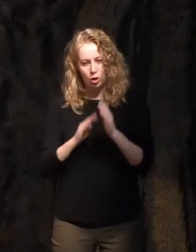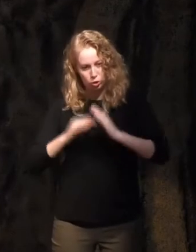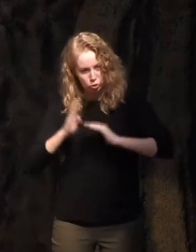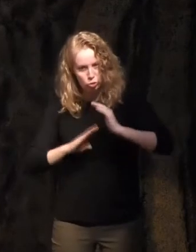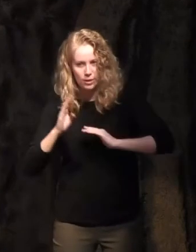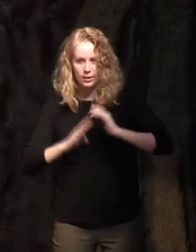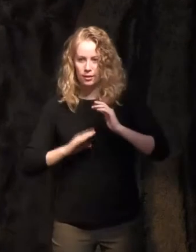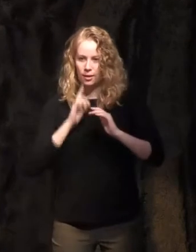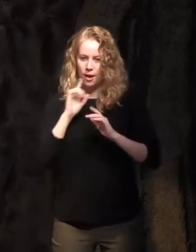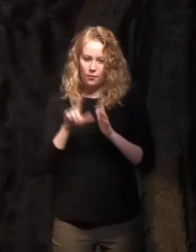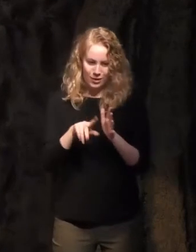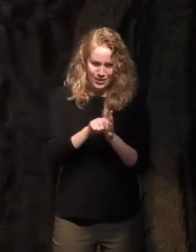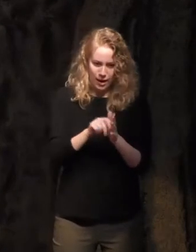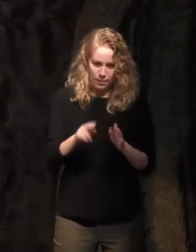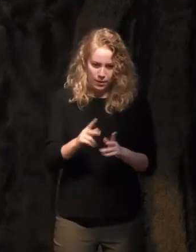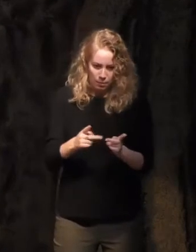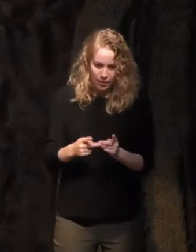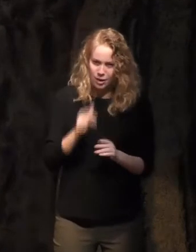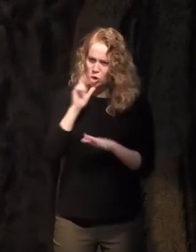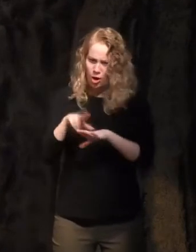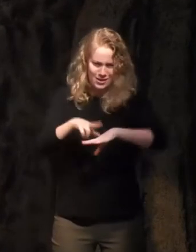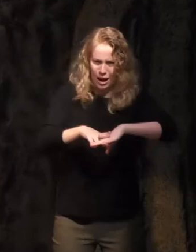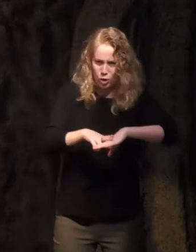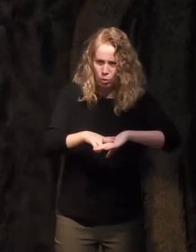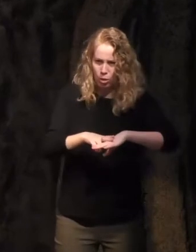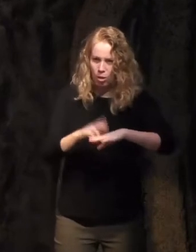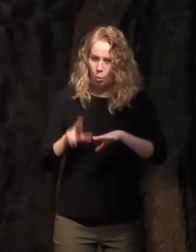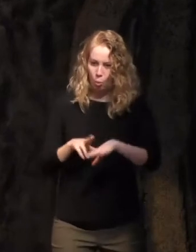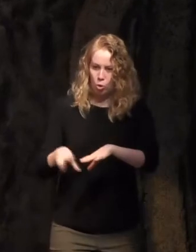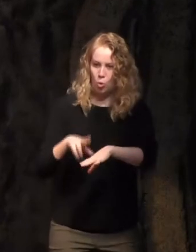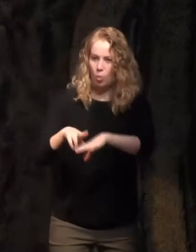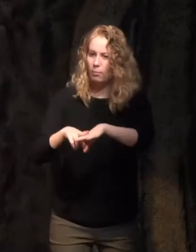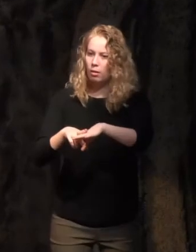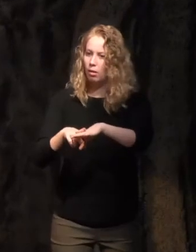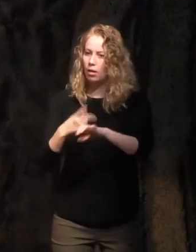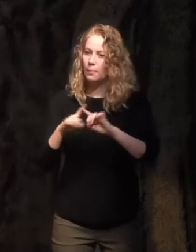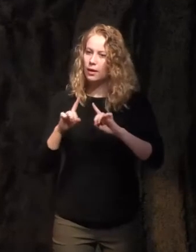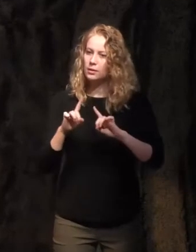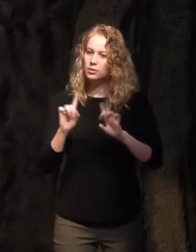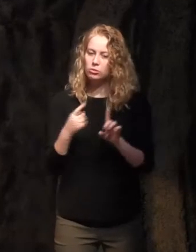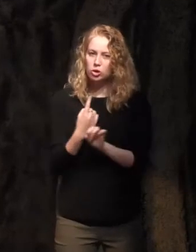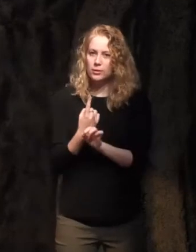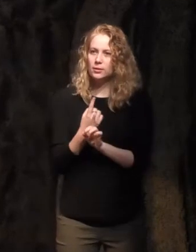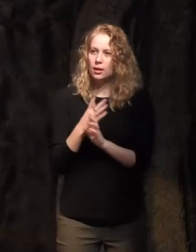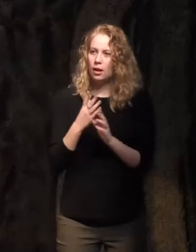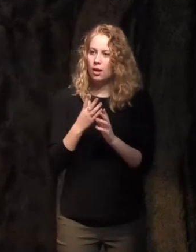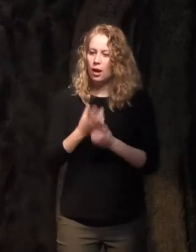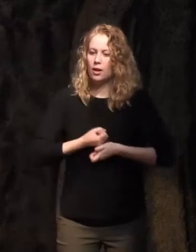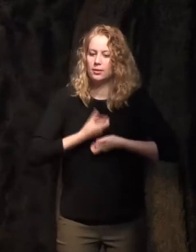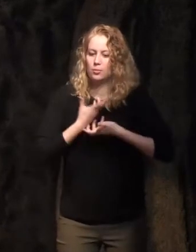They were not natural, or the norm but simply an expression of culture,